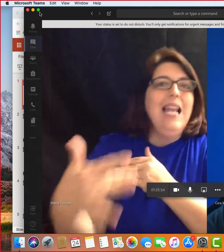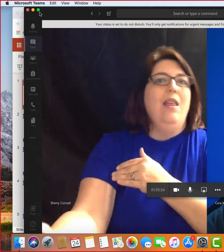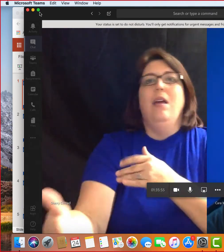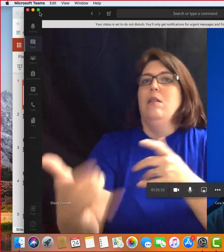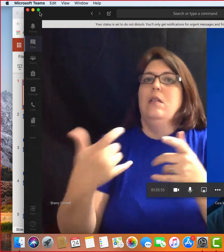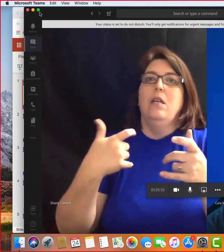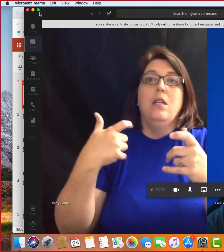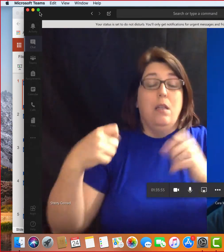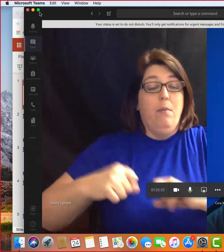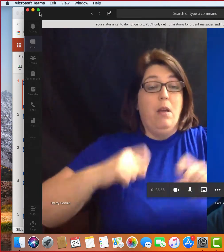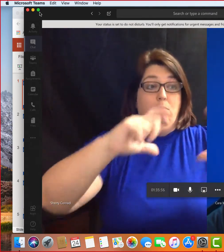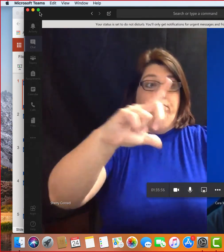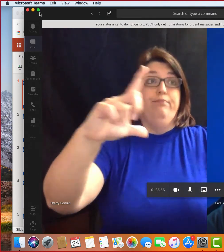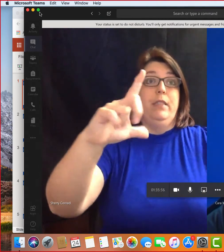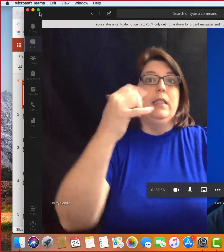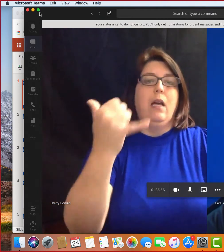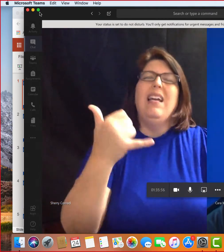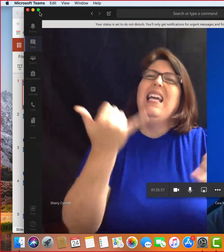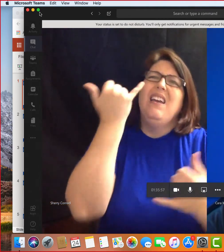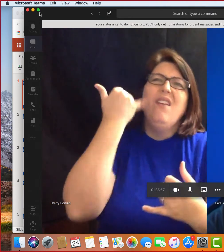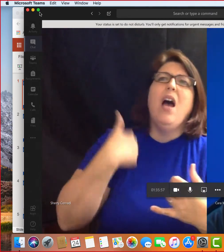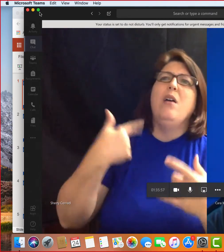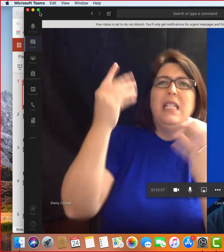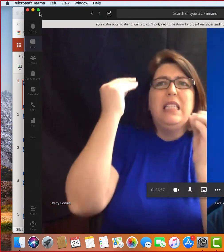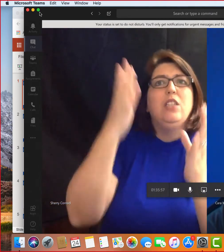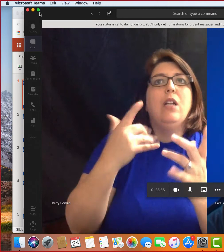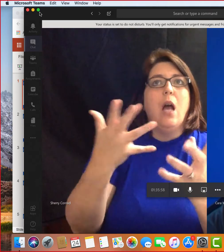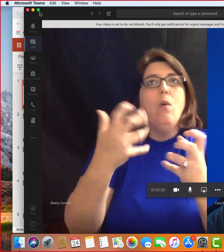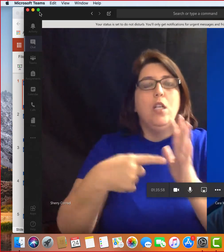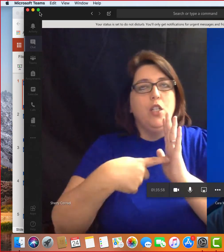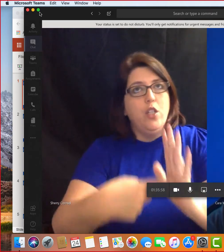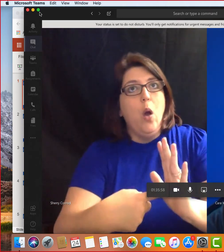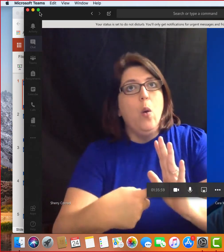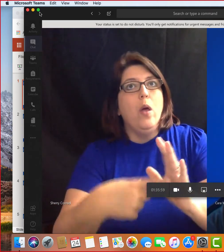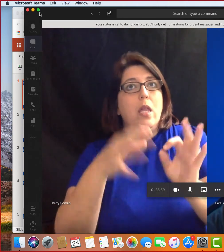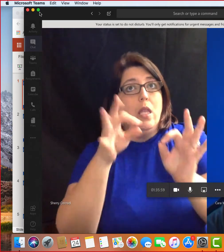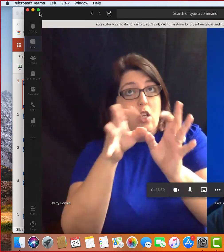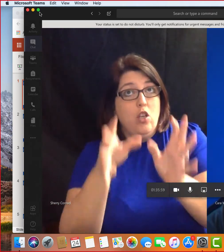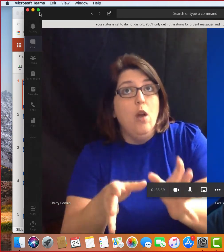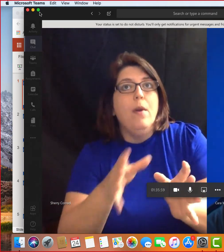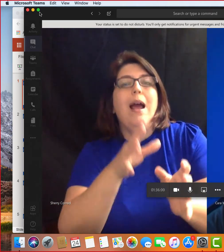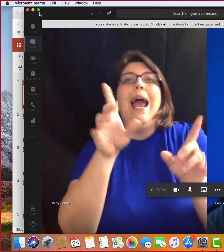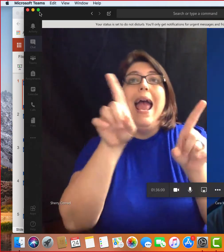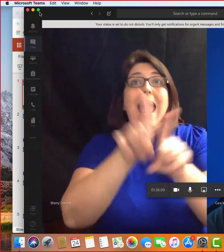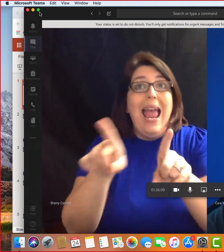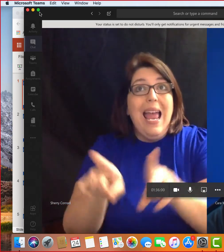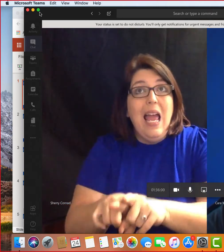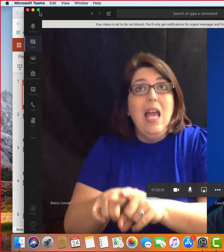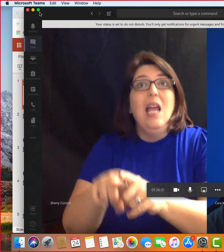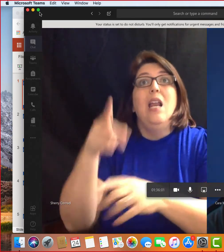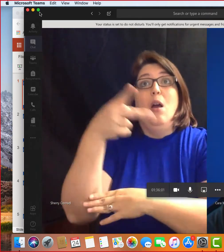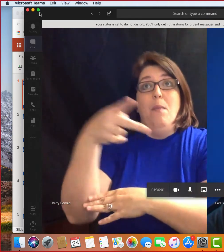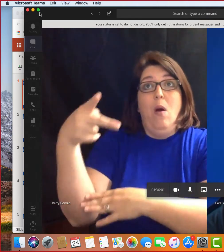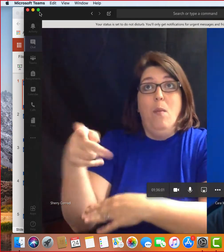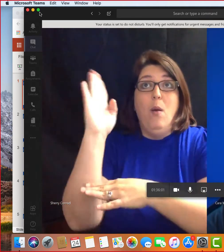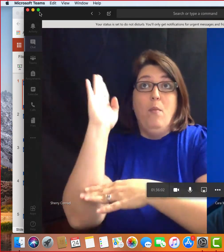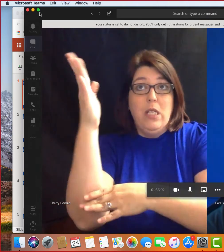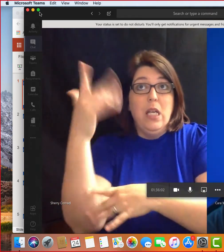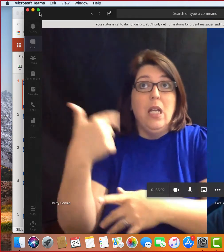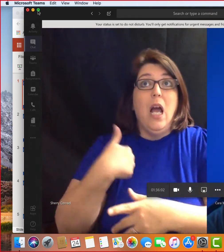Now, if I'm a teacher and I want to show the interpreter and I want to show a PowerPoint presentation, I'm going to have a split screen.